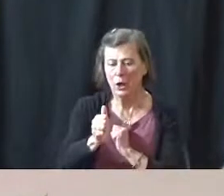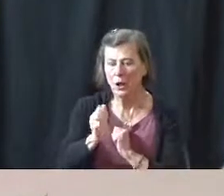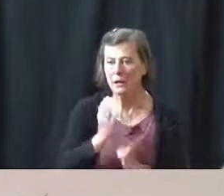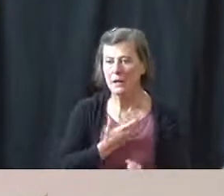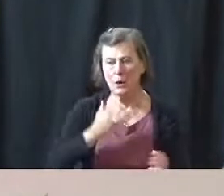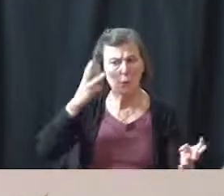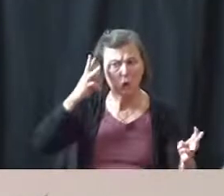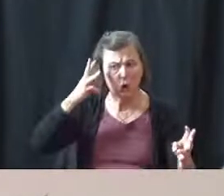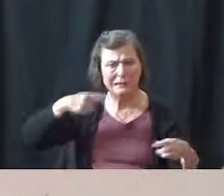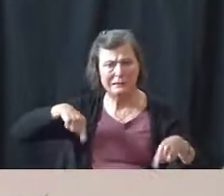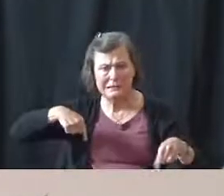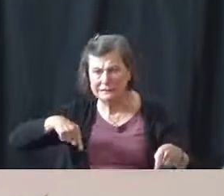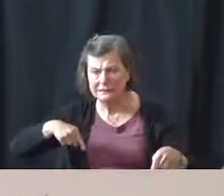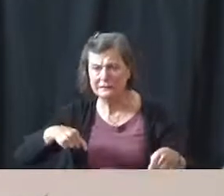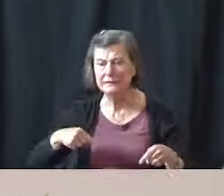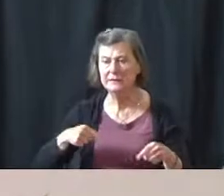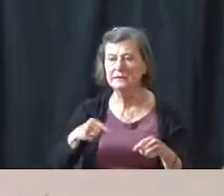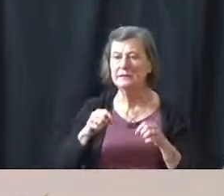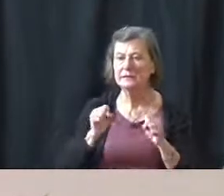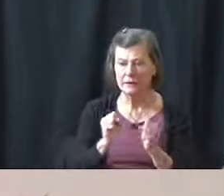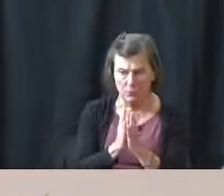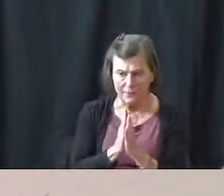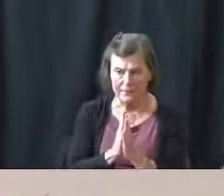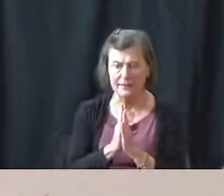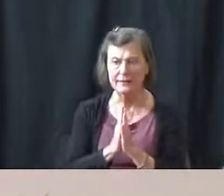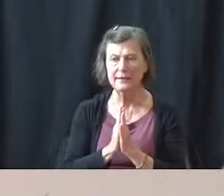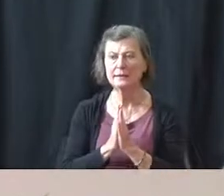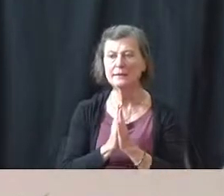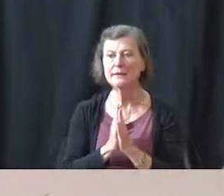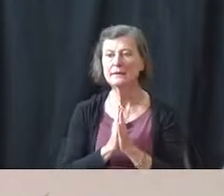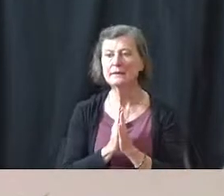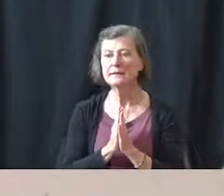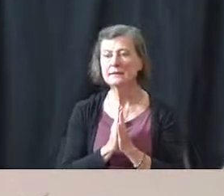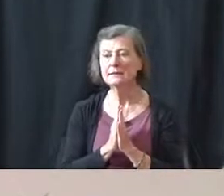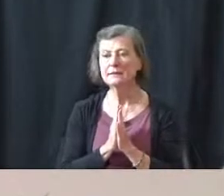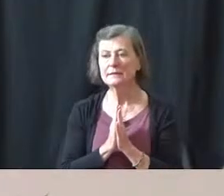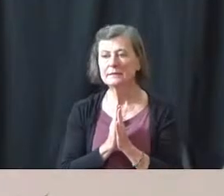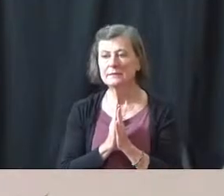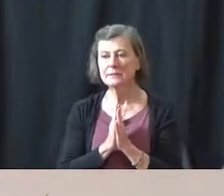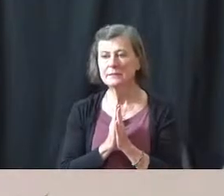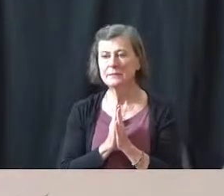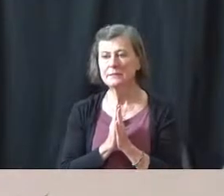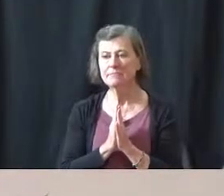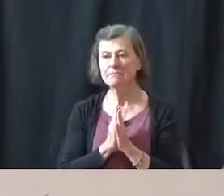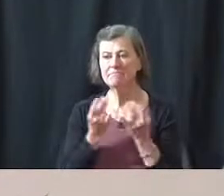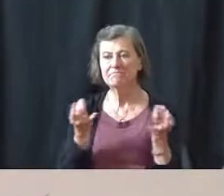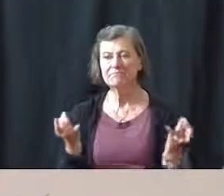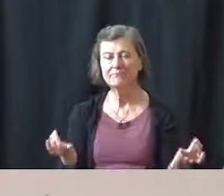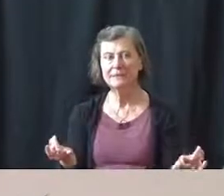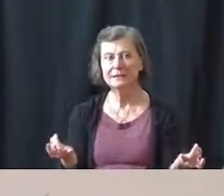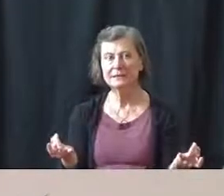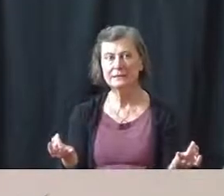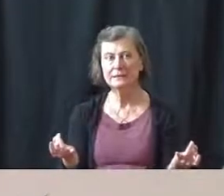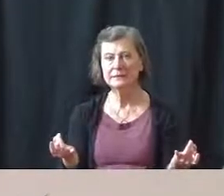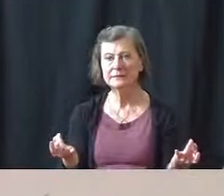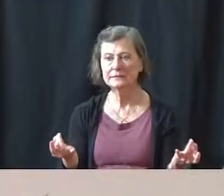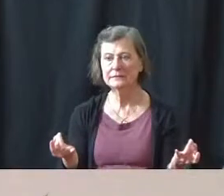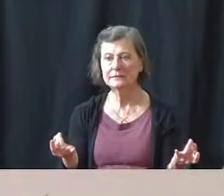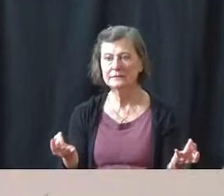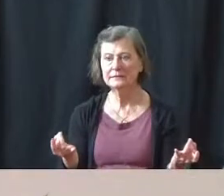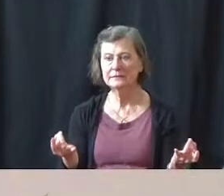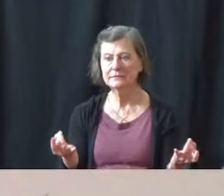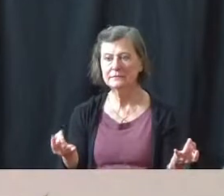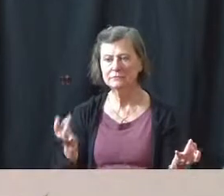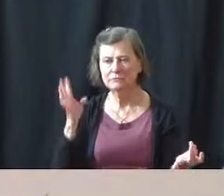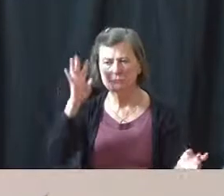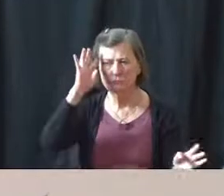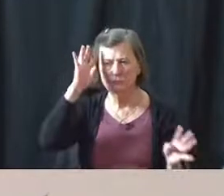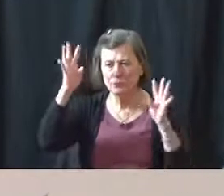We can pray, meditate, create art.